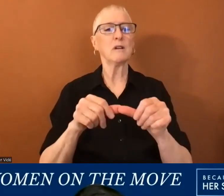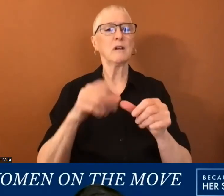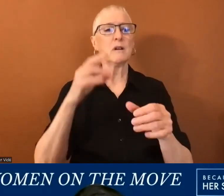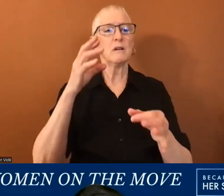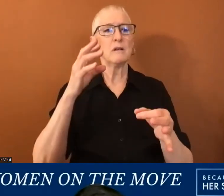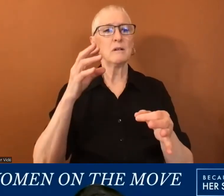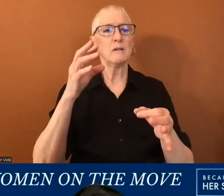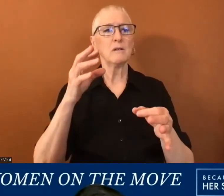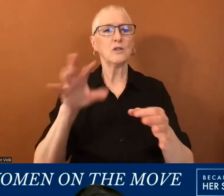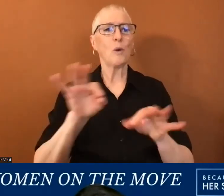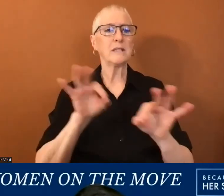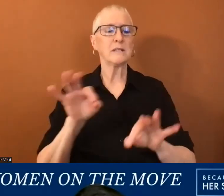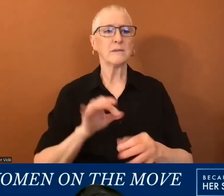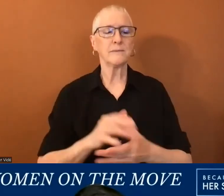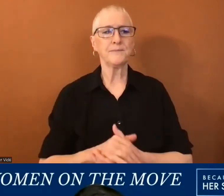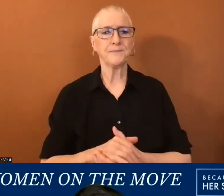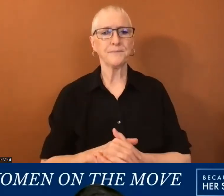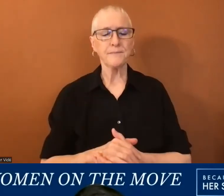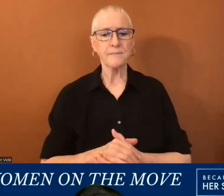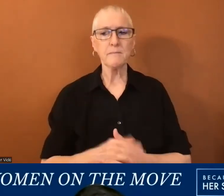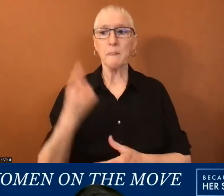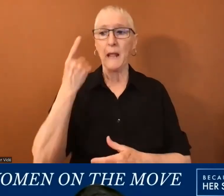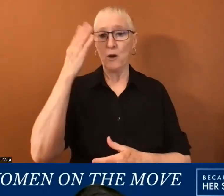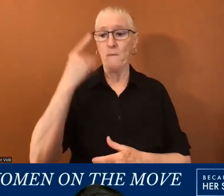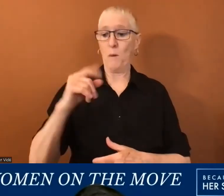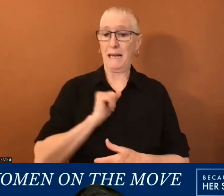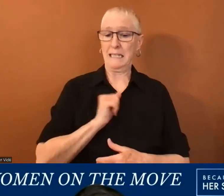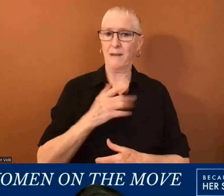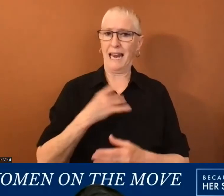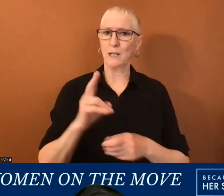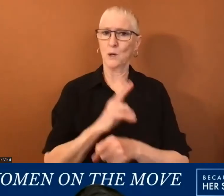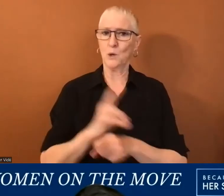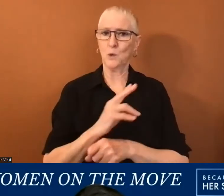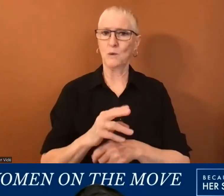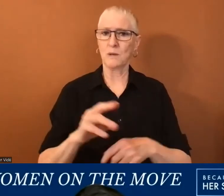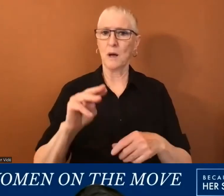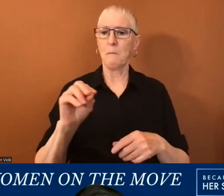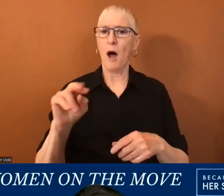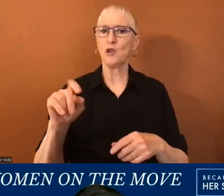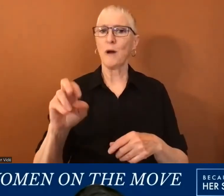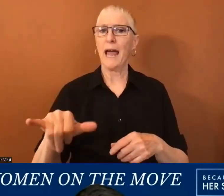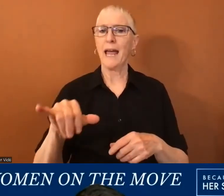Shelby: That's great. I know for myself I like to use the Monterey Bay Aquarium seafood watch tracker. It's an app